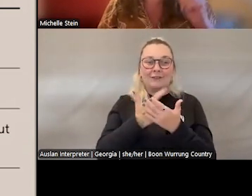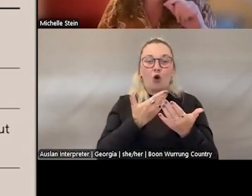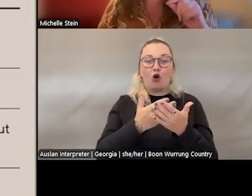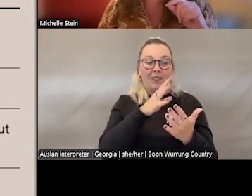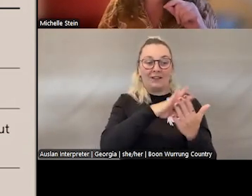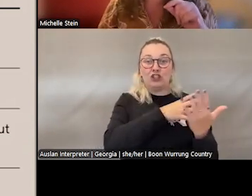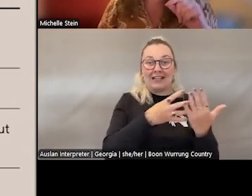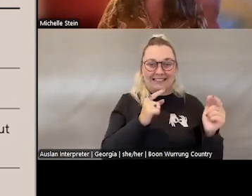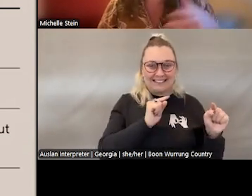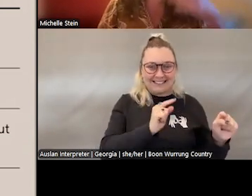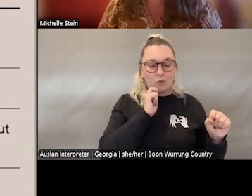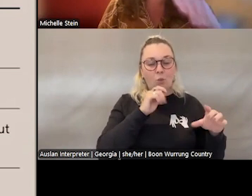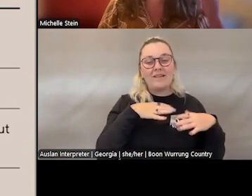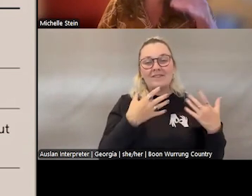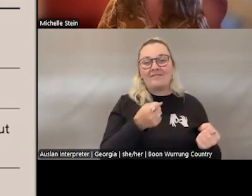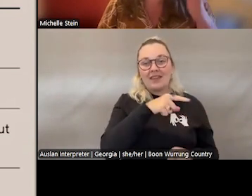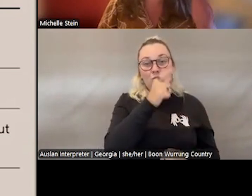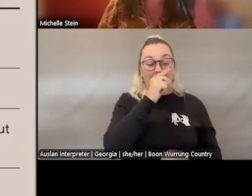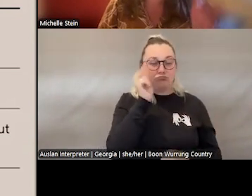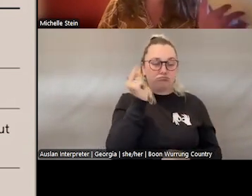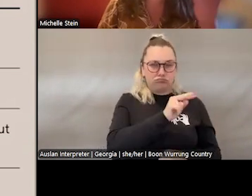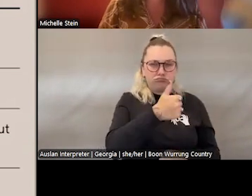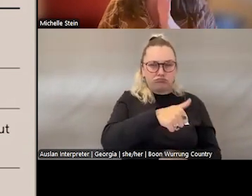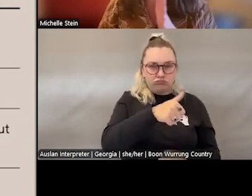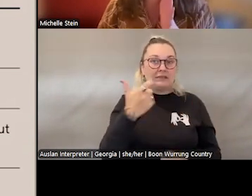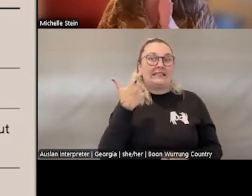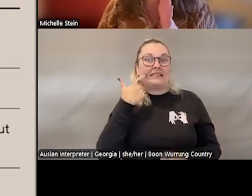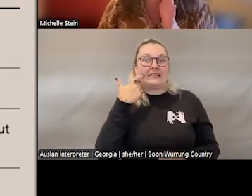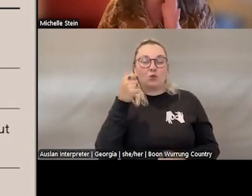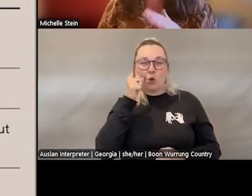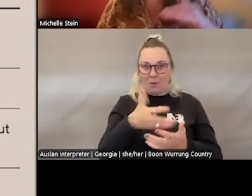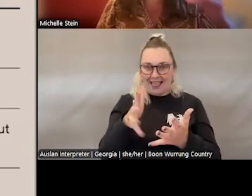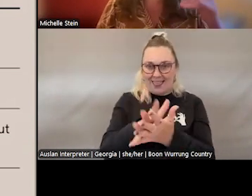so you have it there that you can look at each thing super easily and know how to do it.